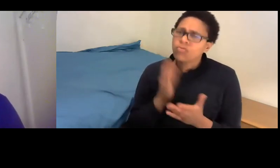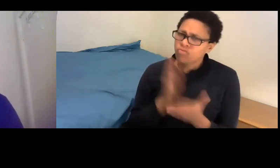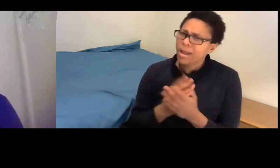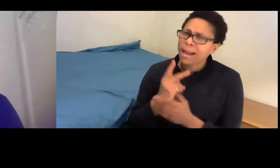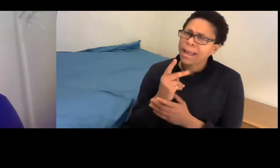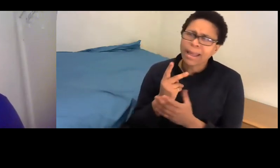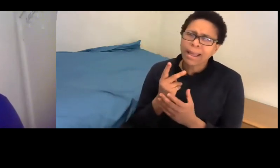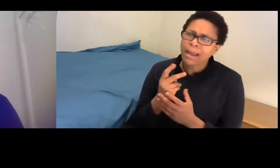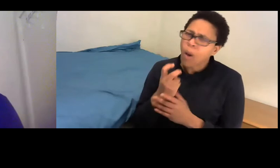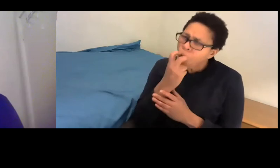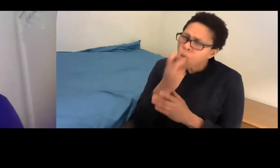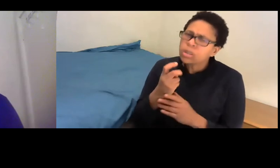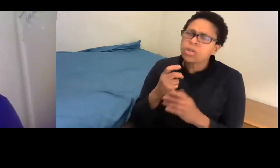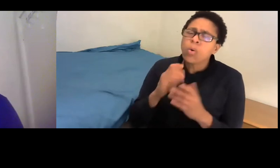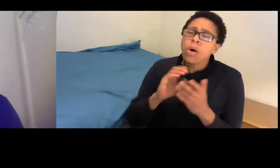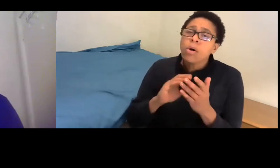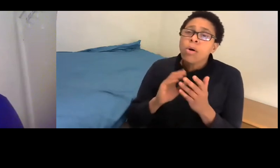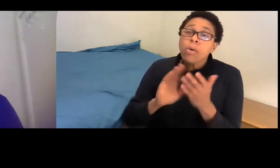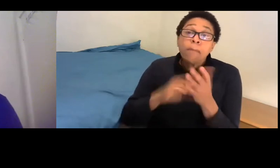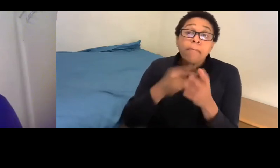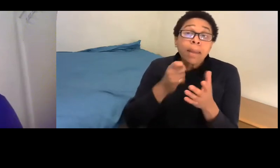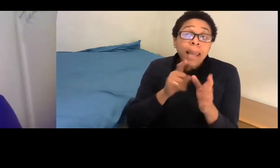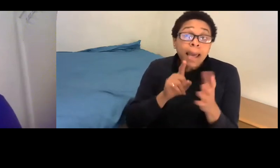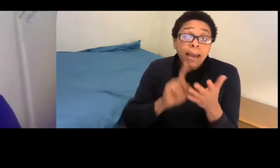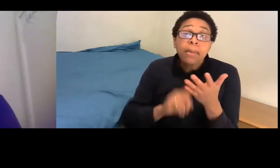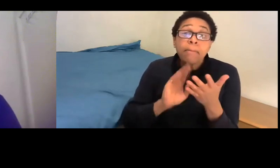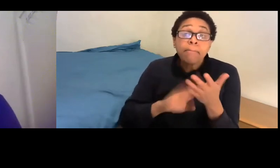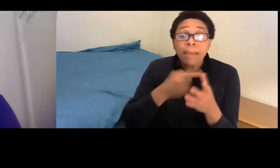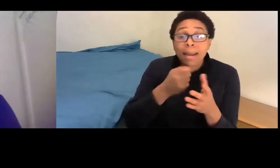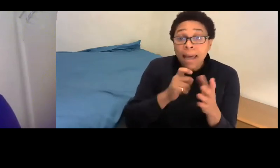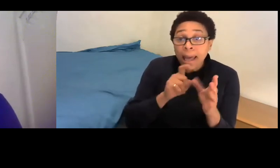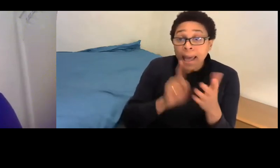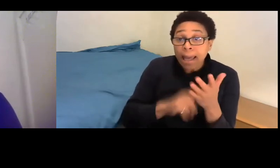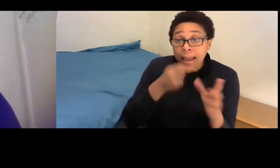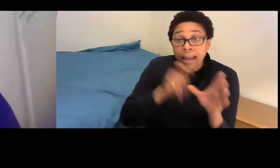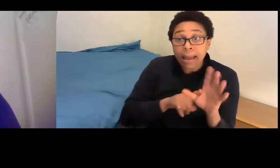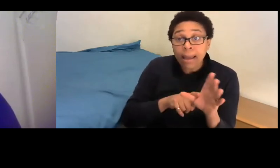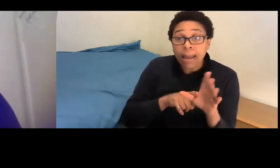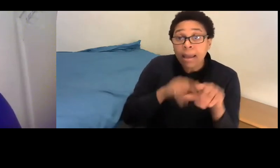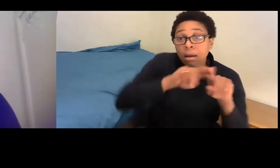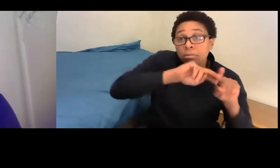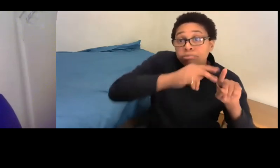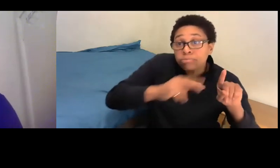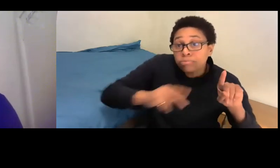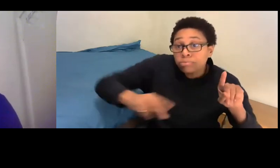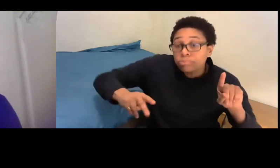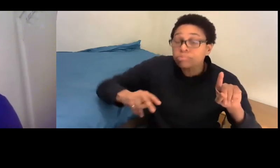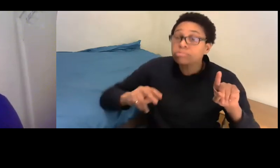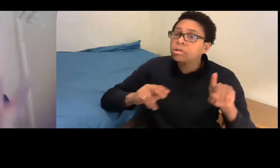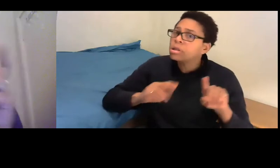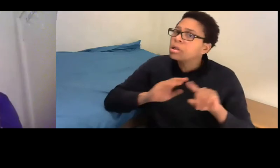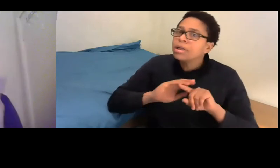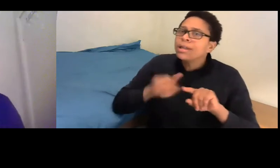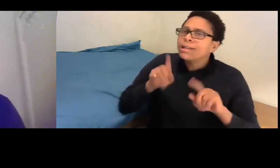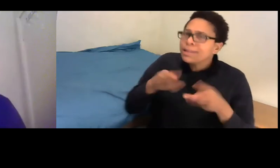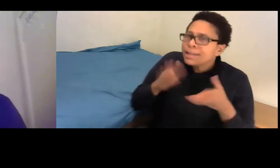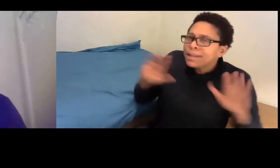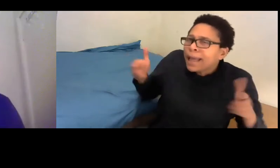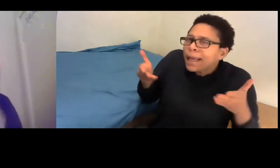Archipelago in what is now Malaysia, especially in West Malaysia, it wasn't just constructions of native races,